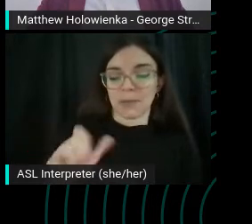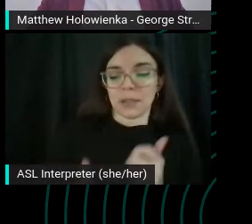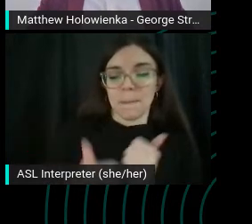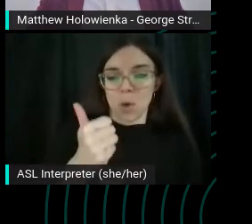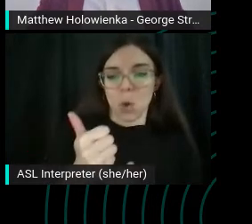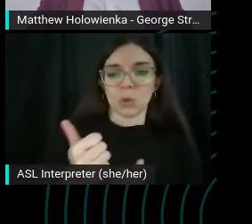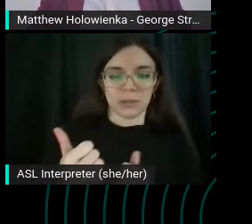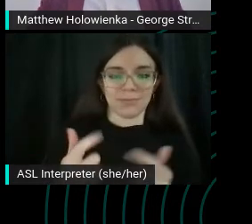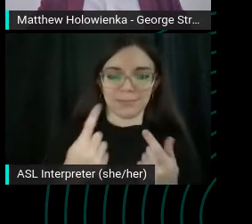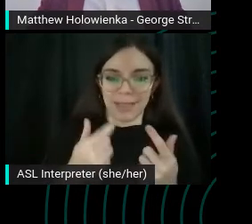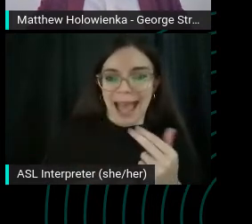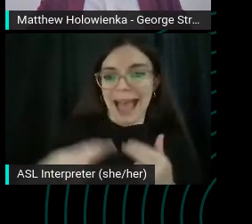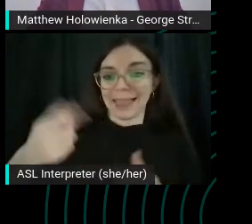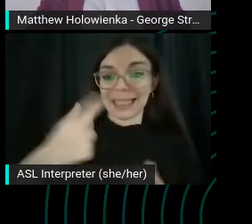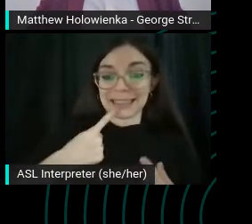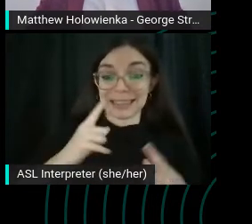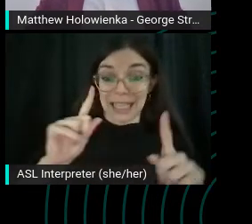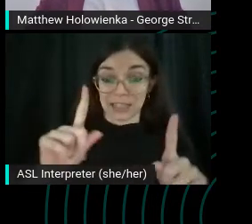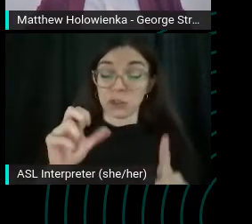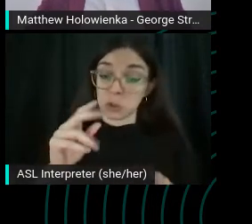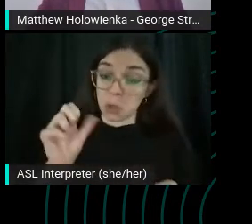so I would say that this video did perform very well for us.